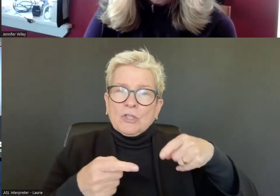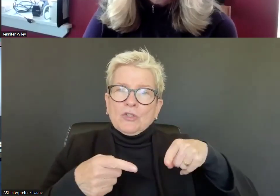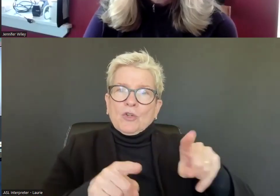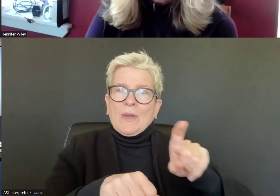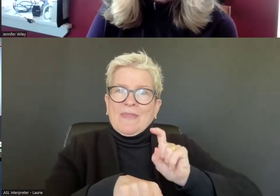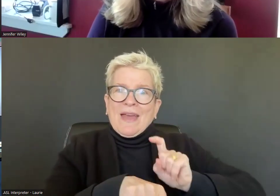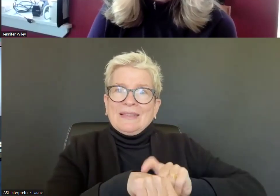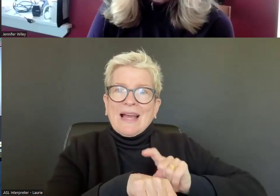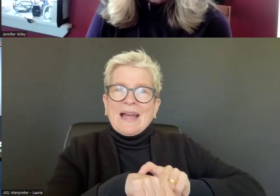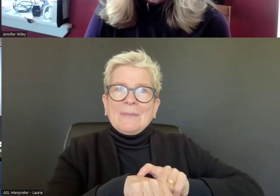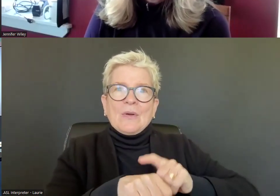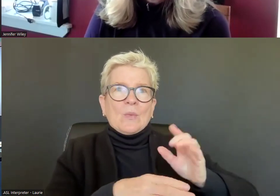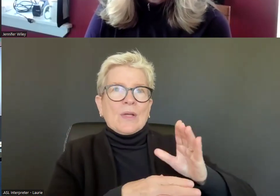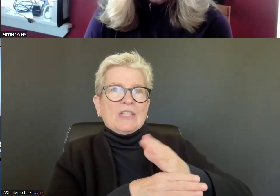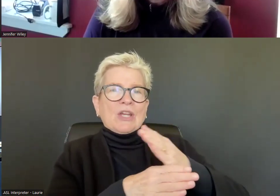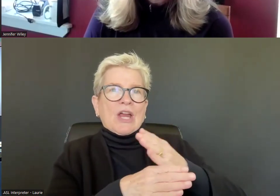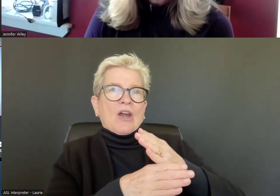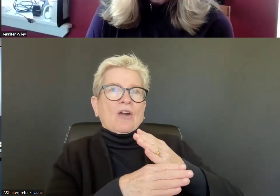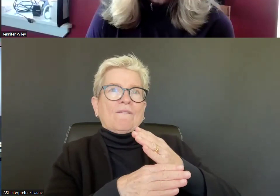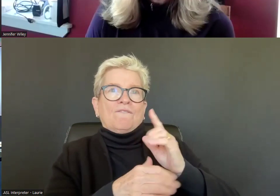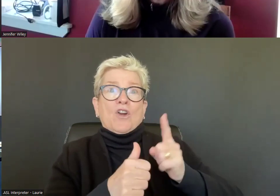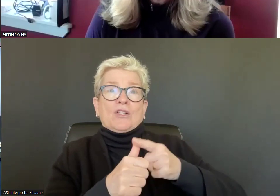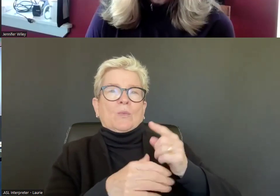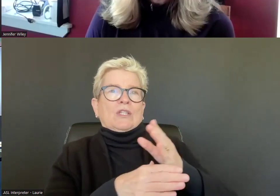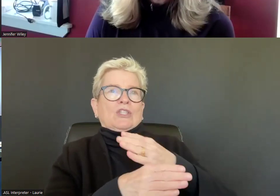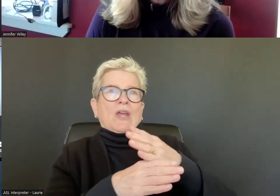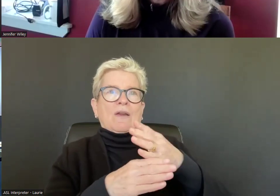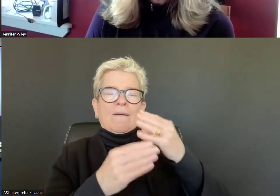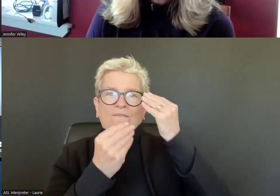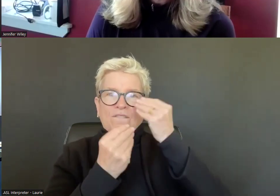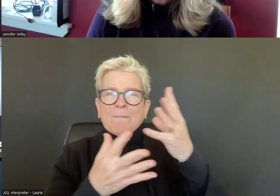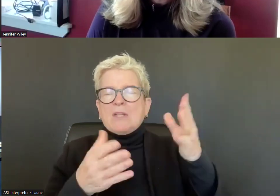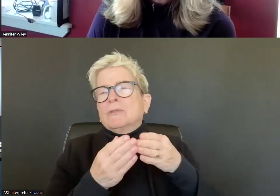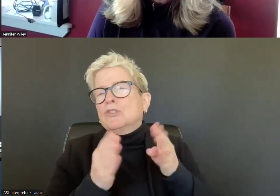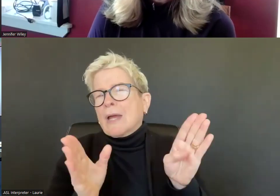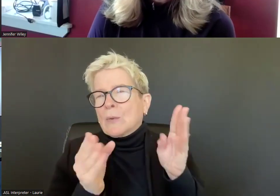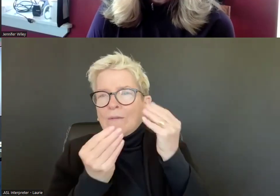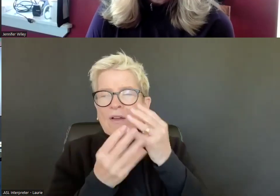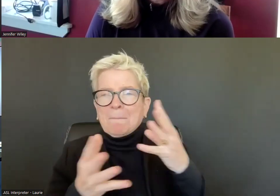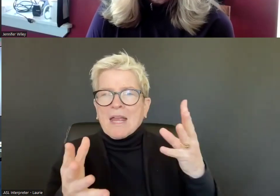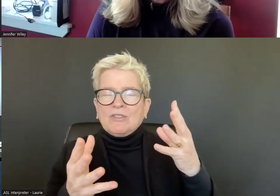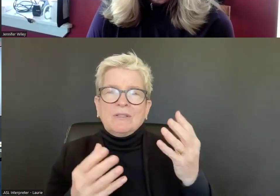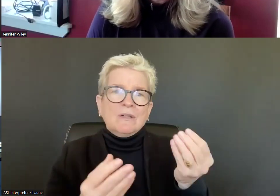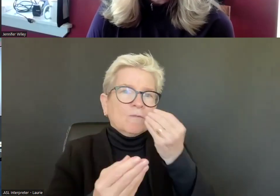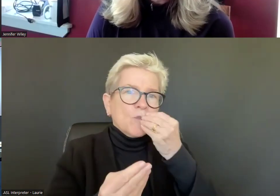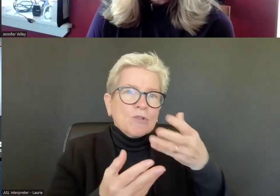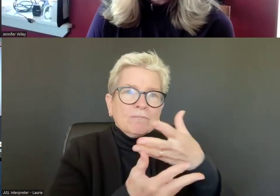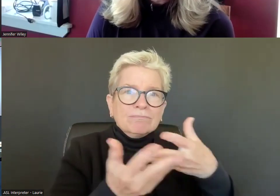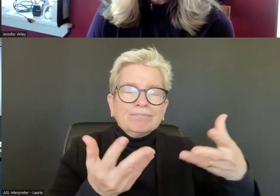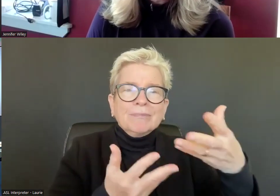we kind of share some general information we will break out into their advisory groups so